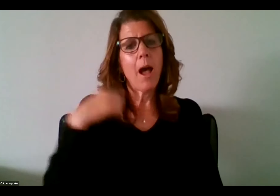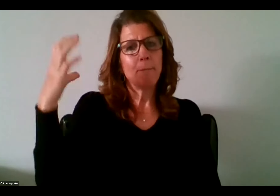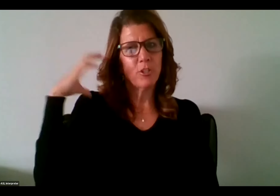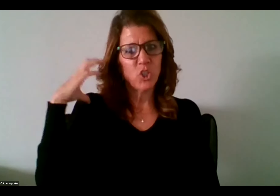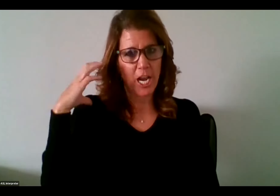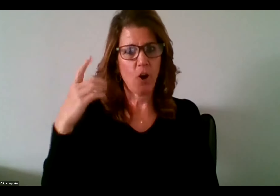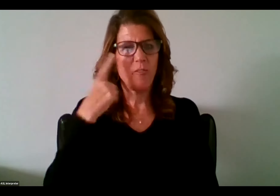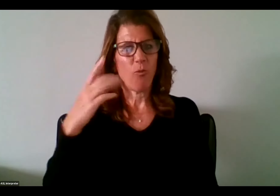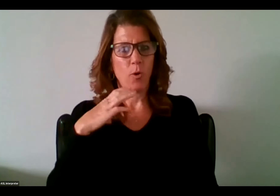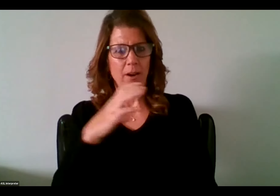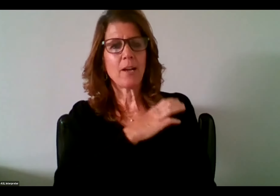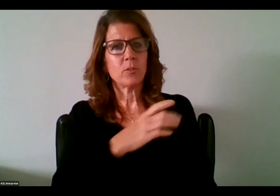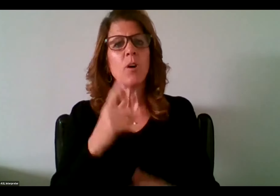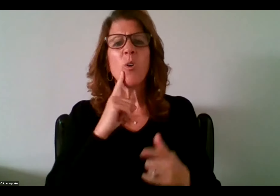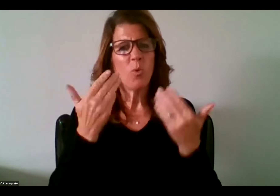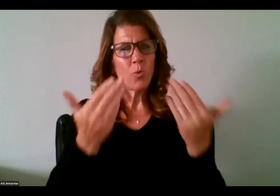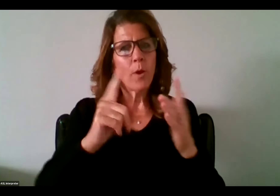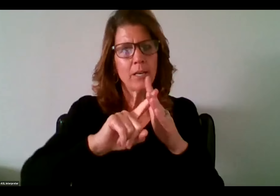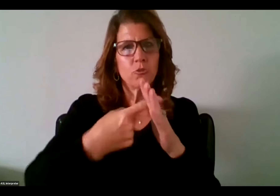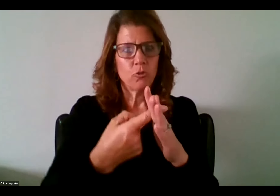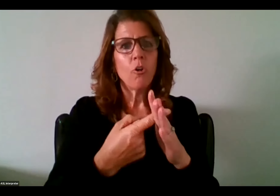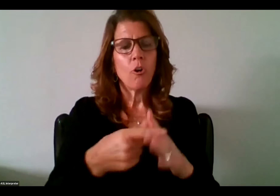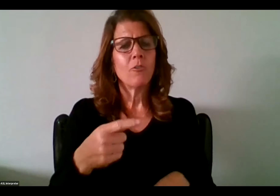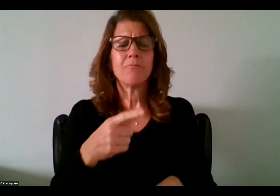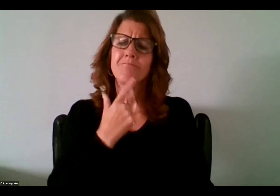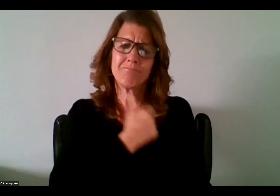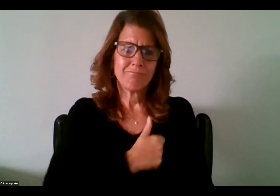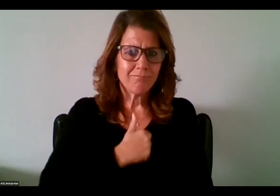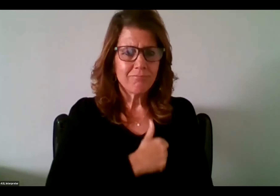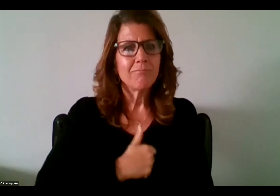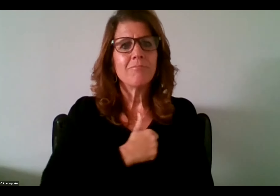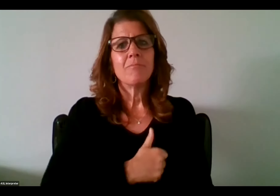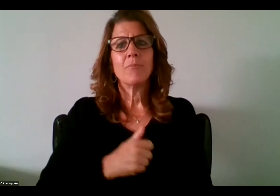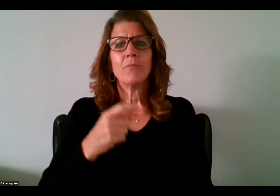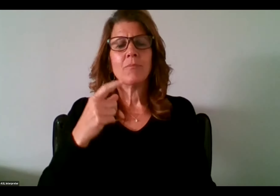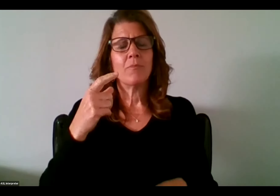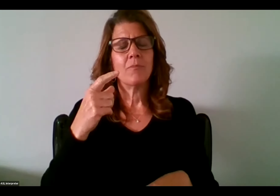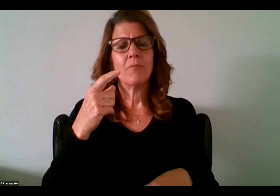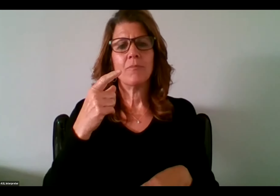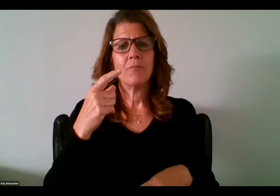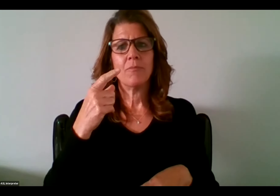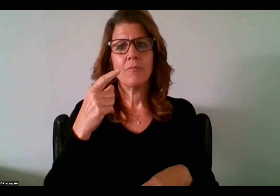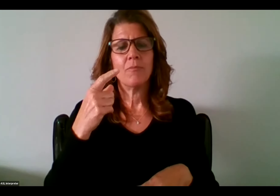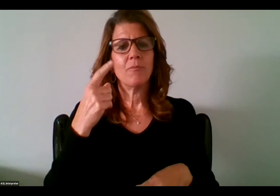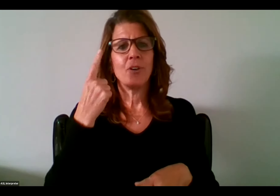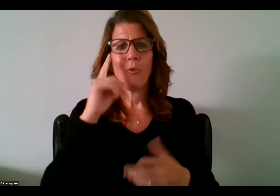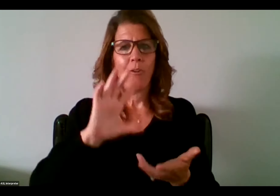This is Justin howl. Let's go ahead and start. I apologize for the faulty link. Glad